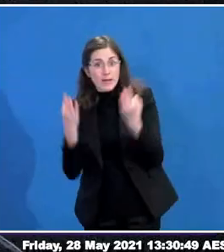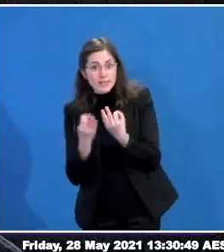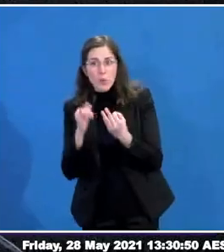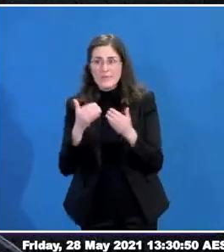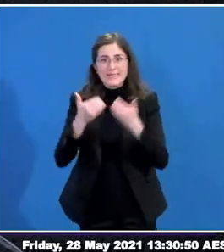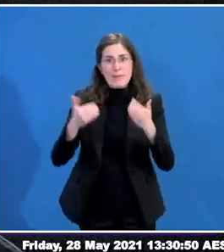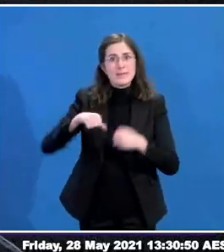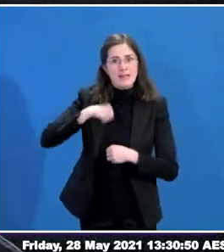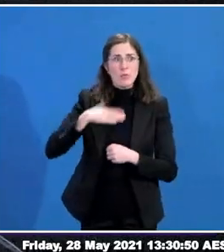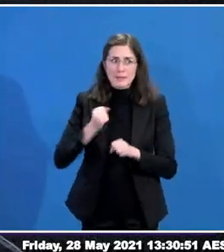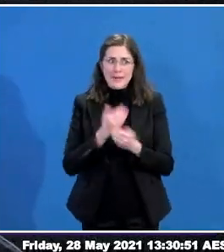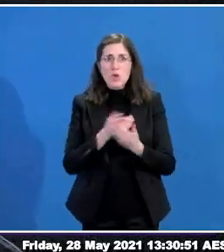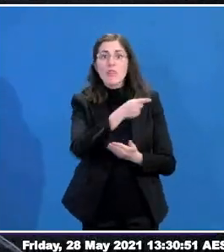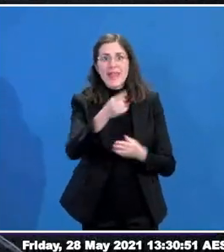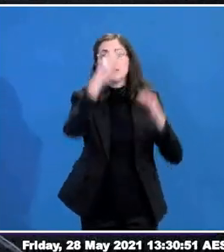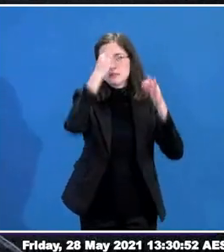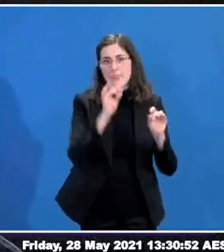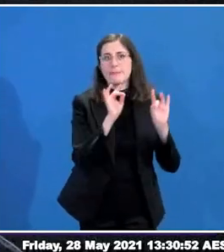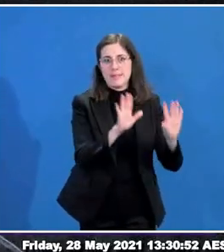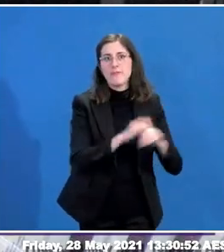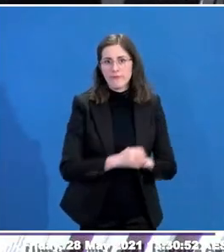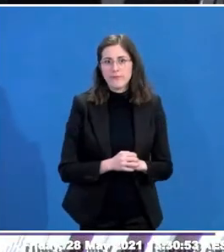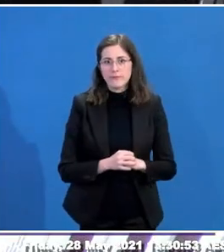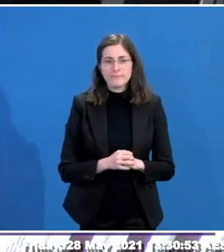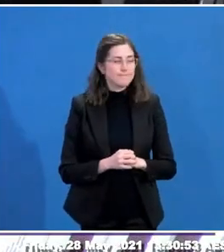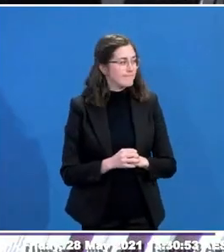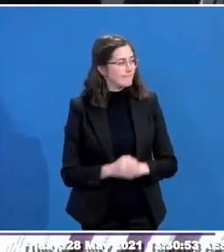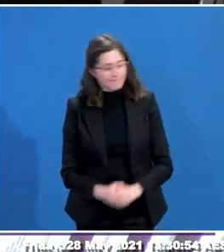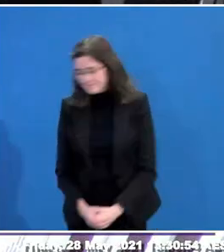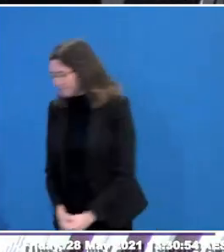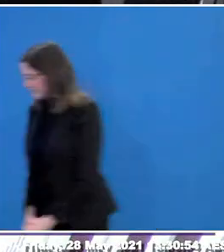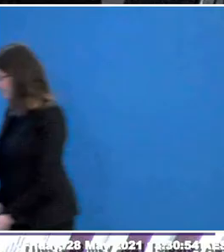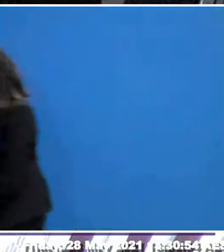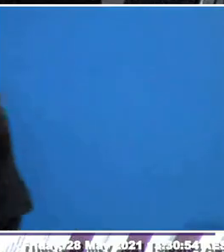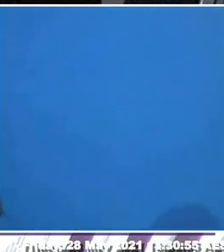their settings in those conditions. We have heard some evidence about the potential for there to be some